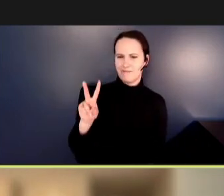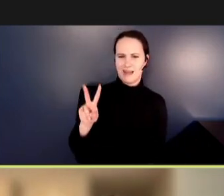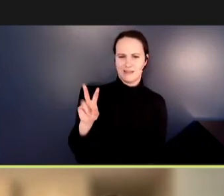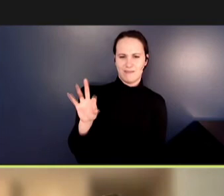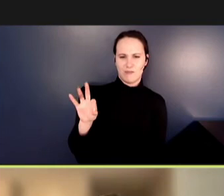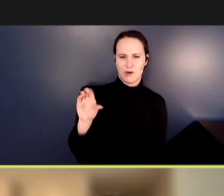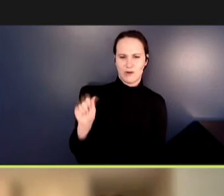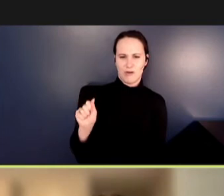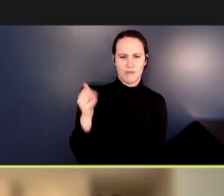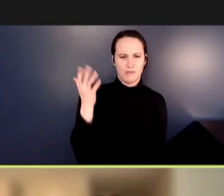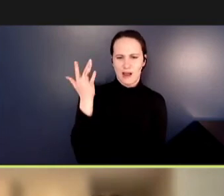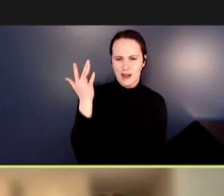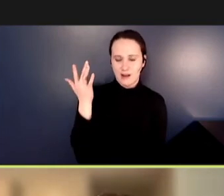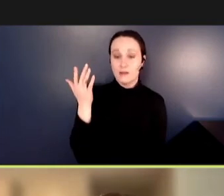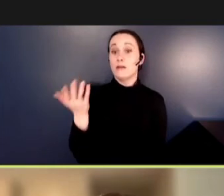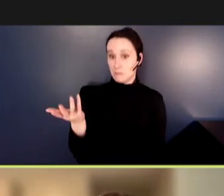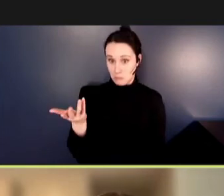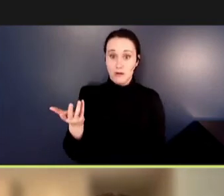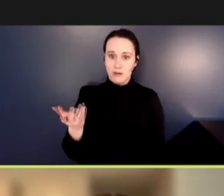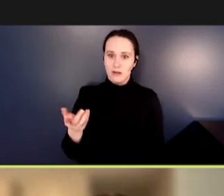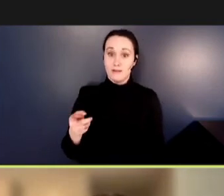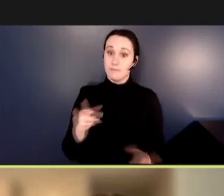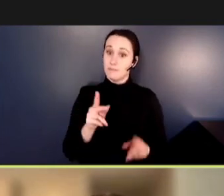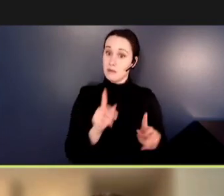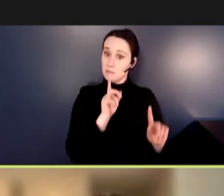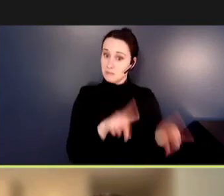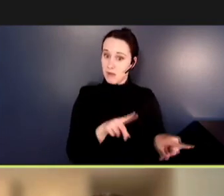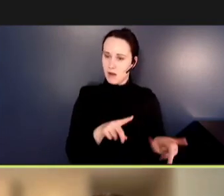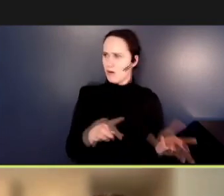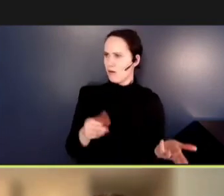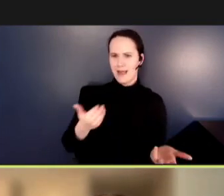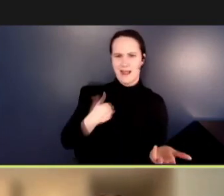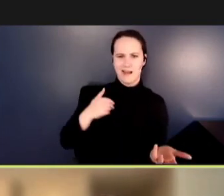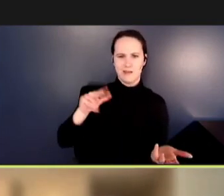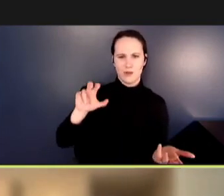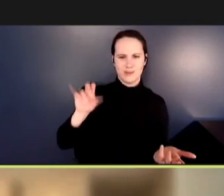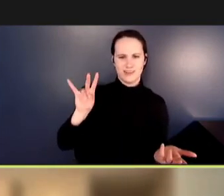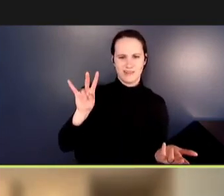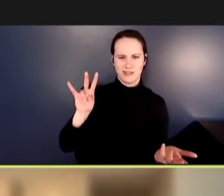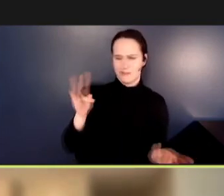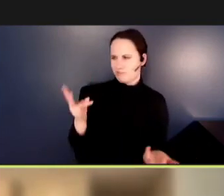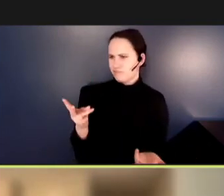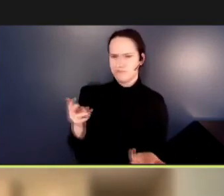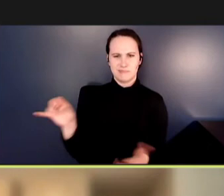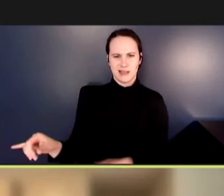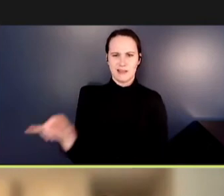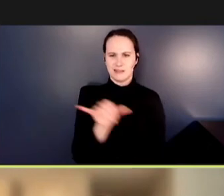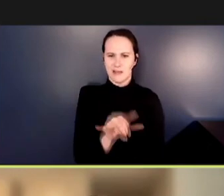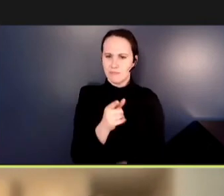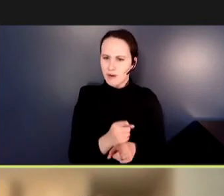we have 317 -- isn't 317 already doing this? And one thing that we're trying to do is